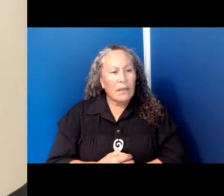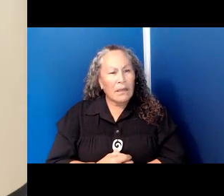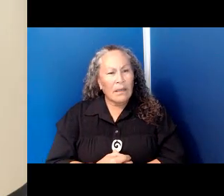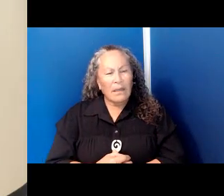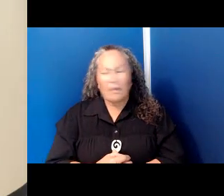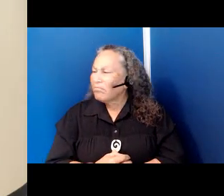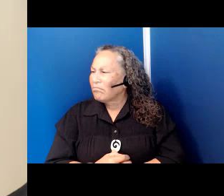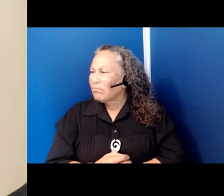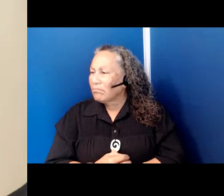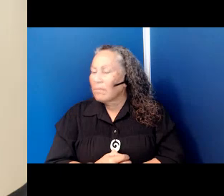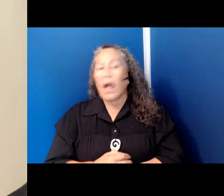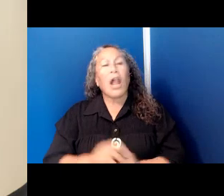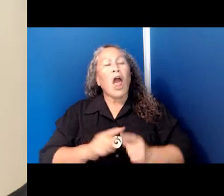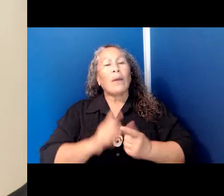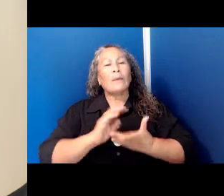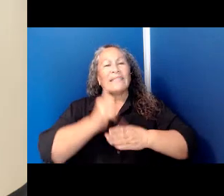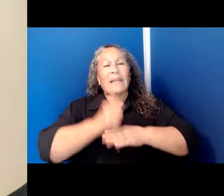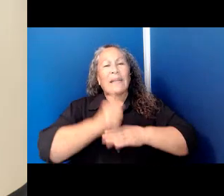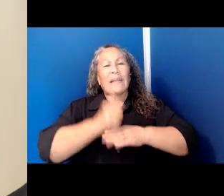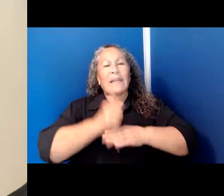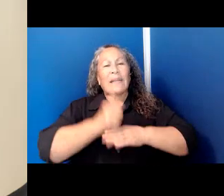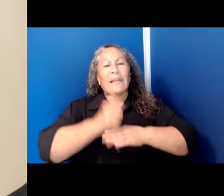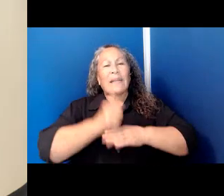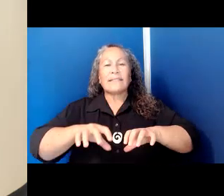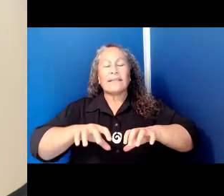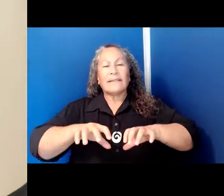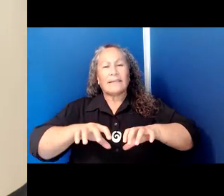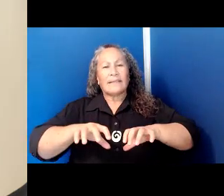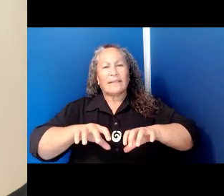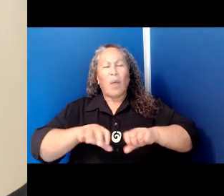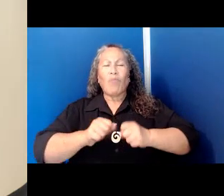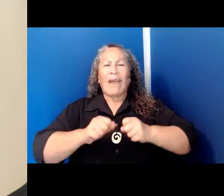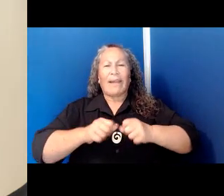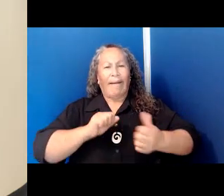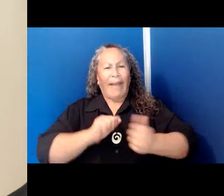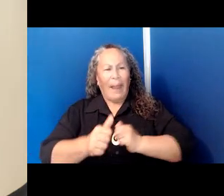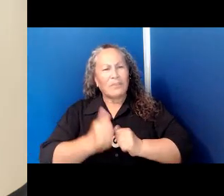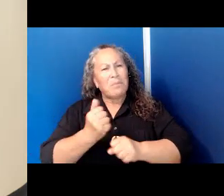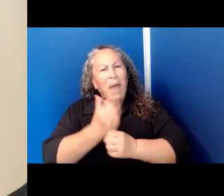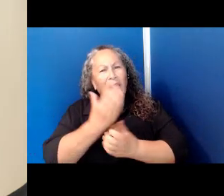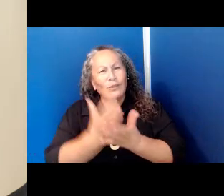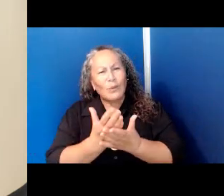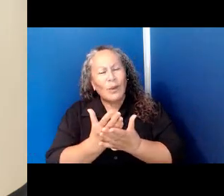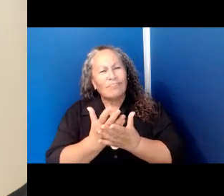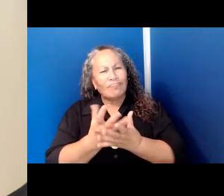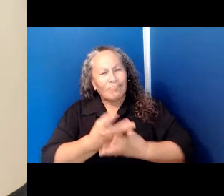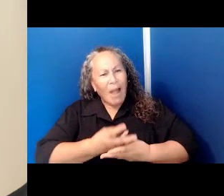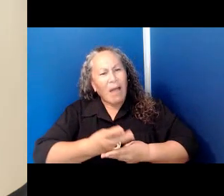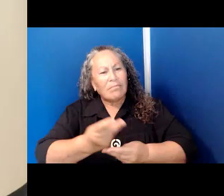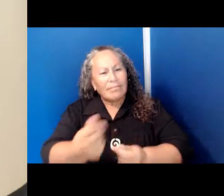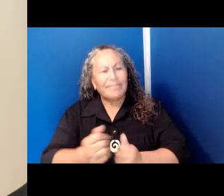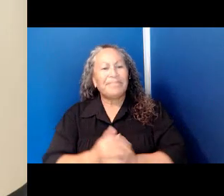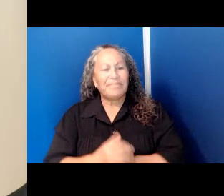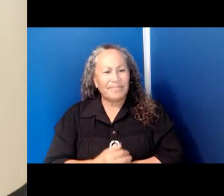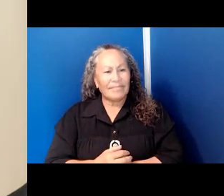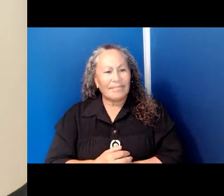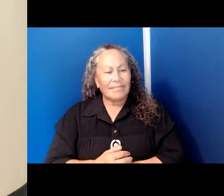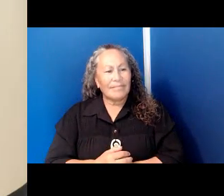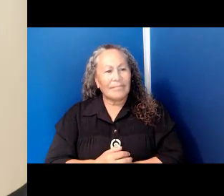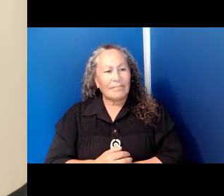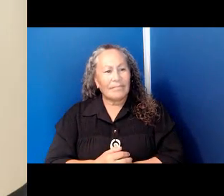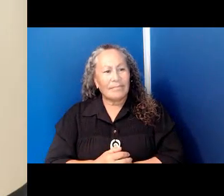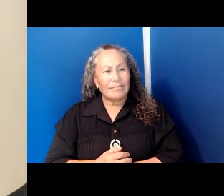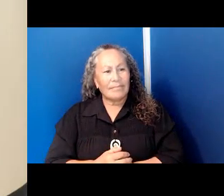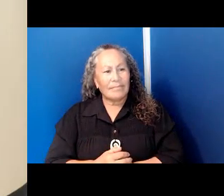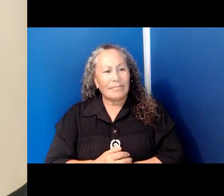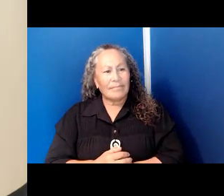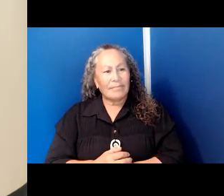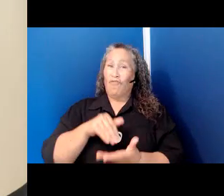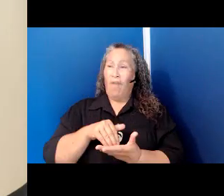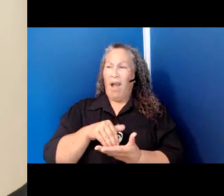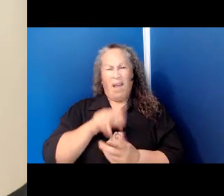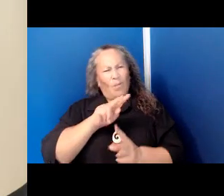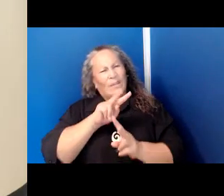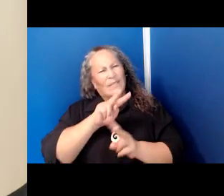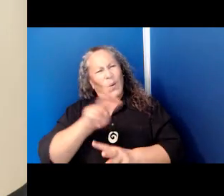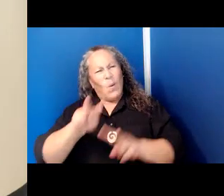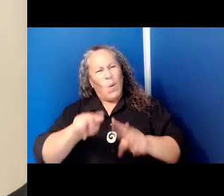ice breakers, and a short presentation. When we arrived, we could see that people living